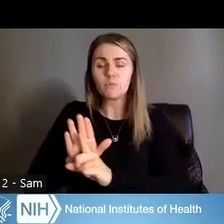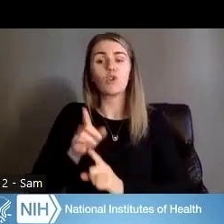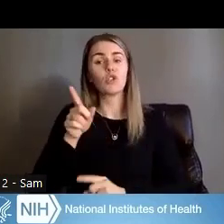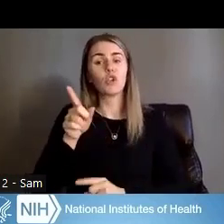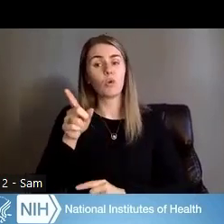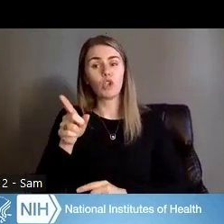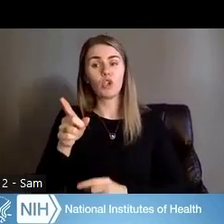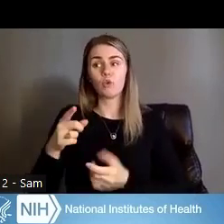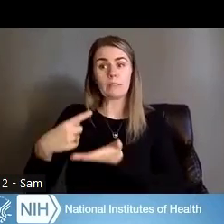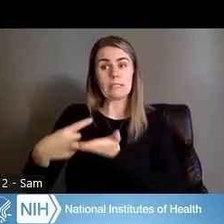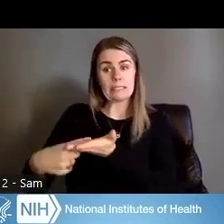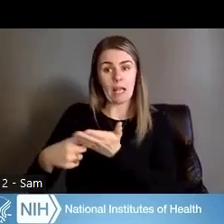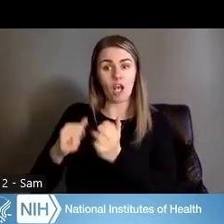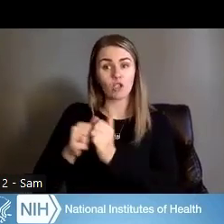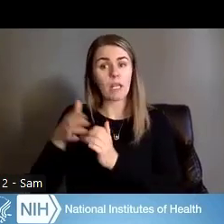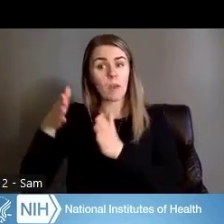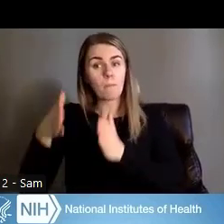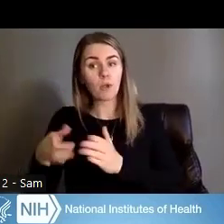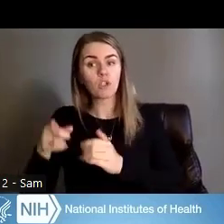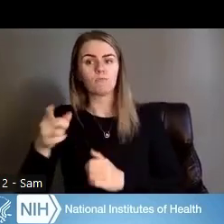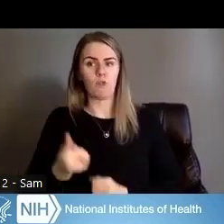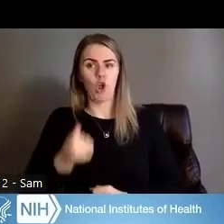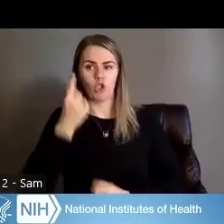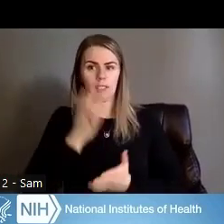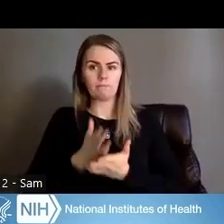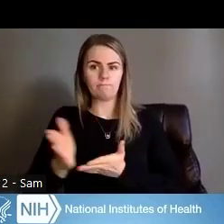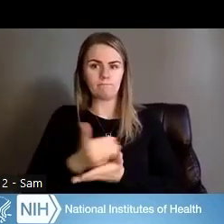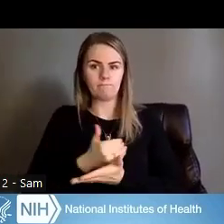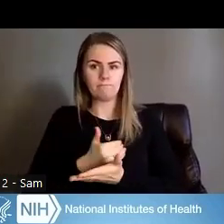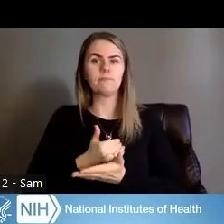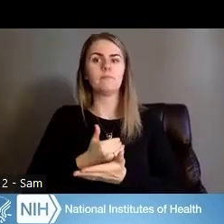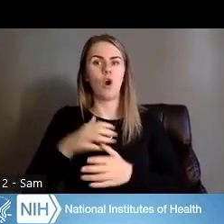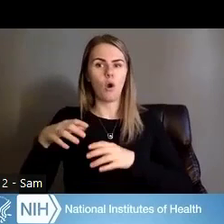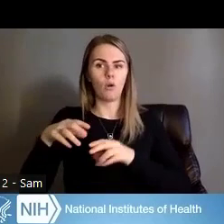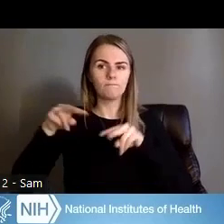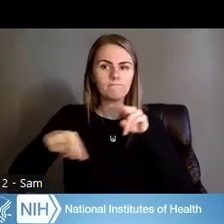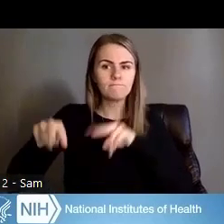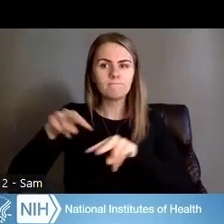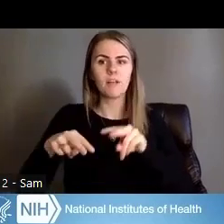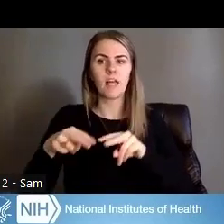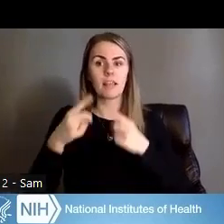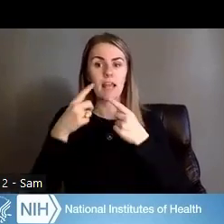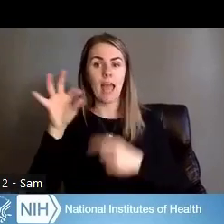they can give you a better sense of what they've seen and how to better position yourself for success.